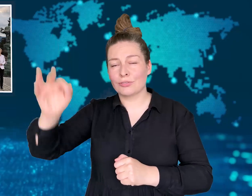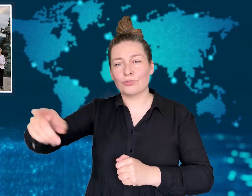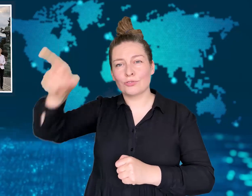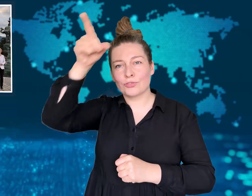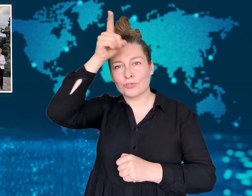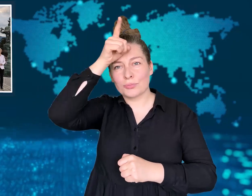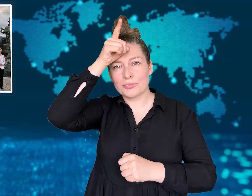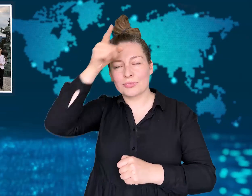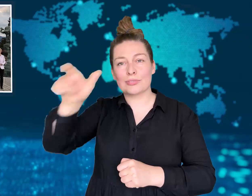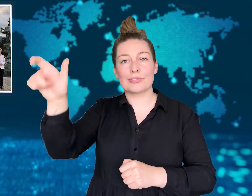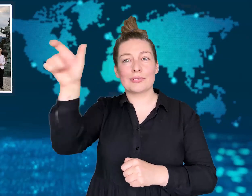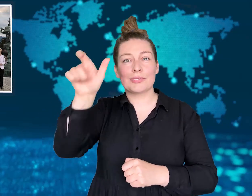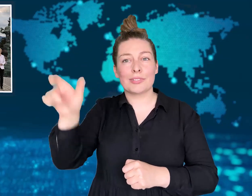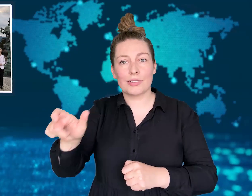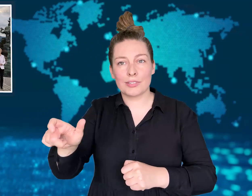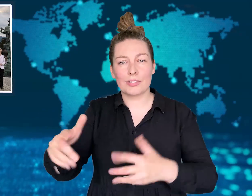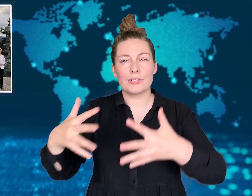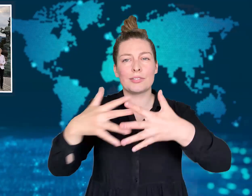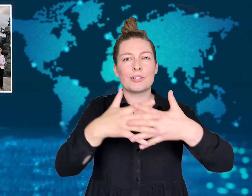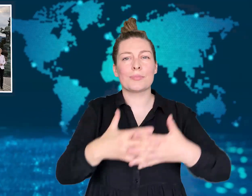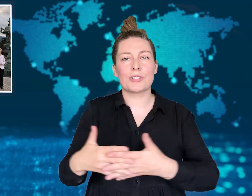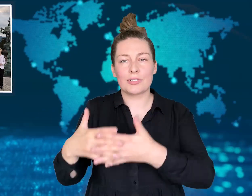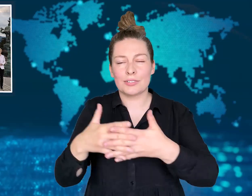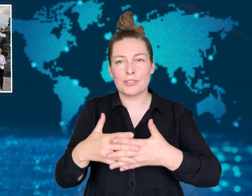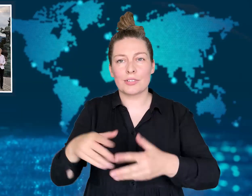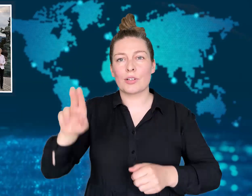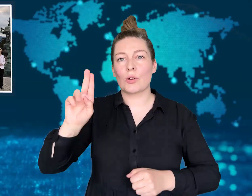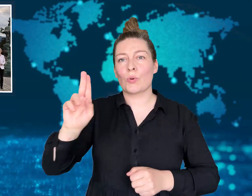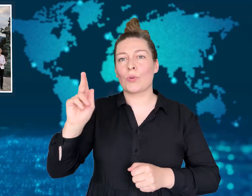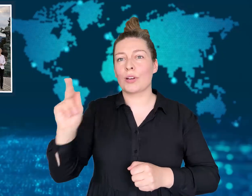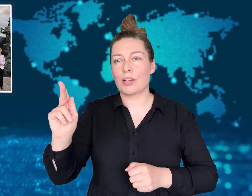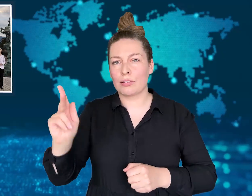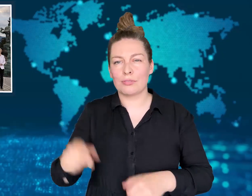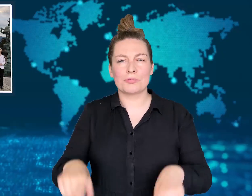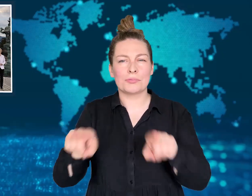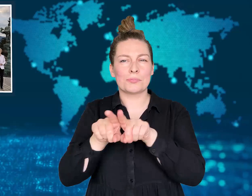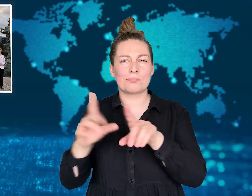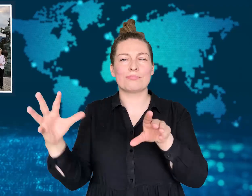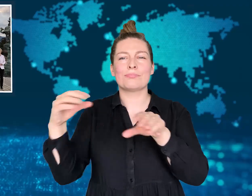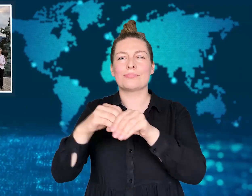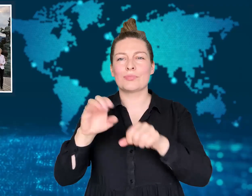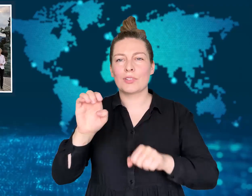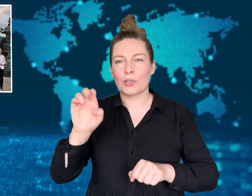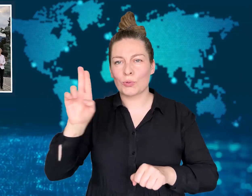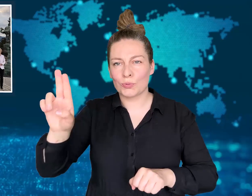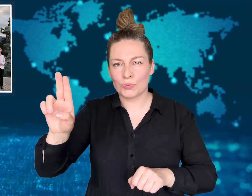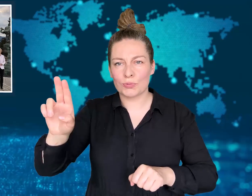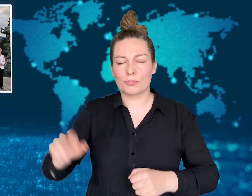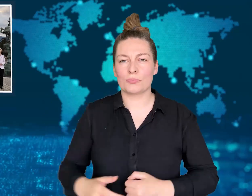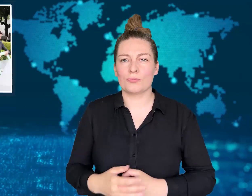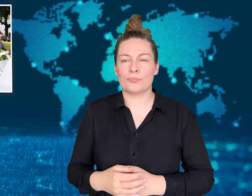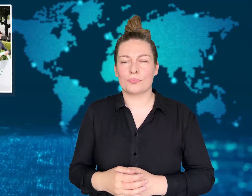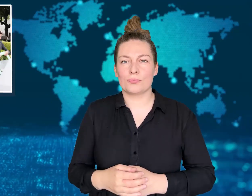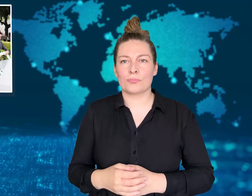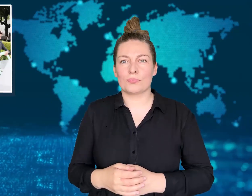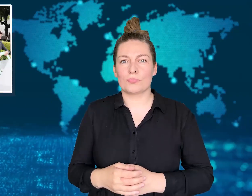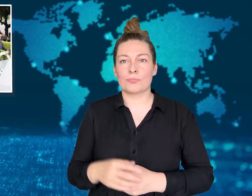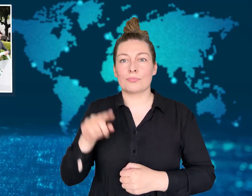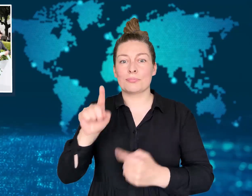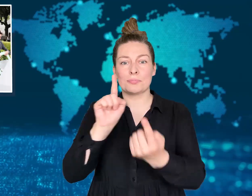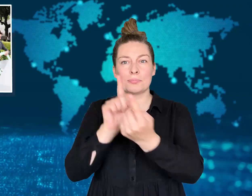Prior to the meetings, Japan's Prime Minister Fumio Kishida met with the leaders